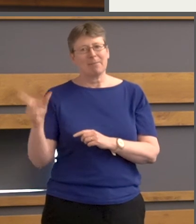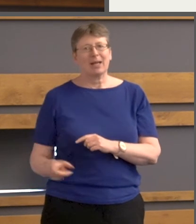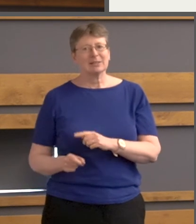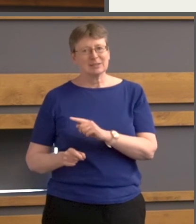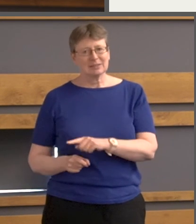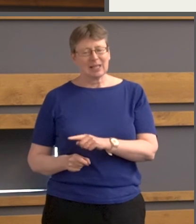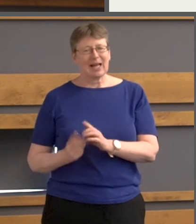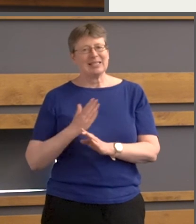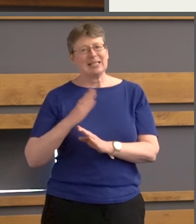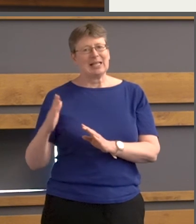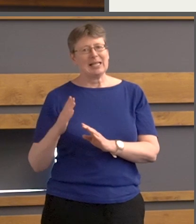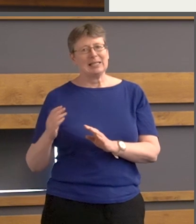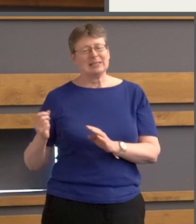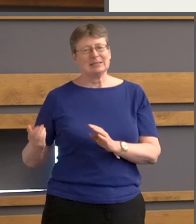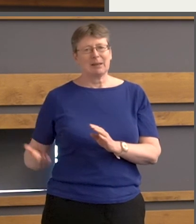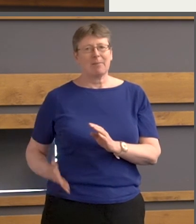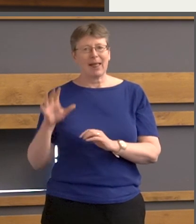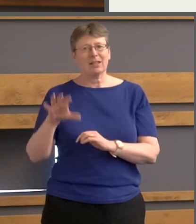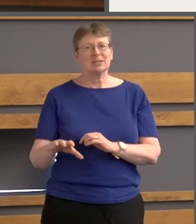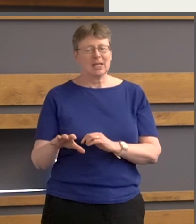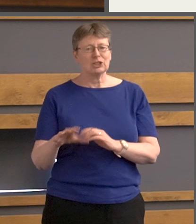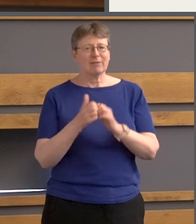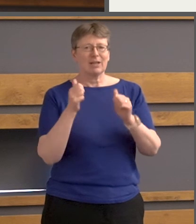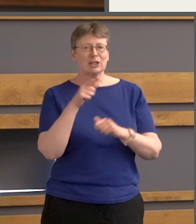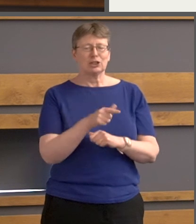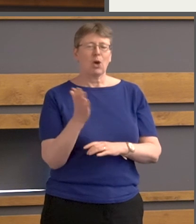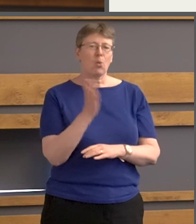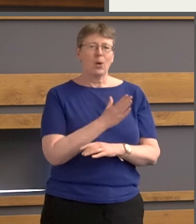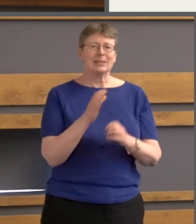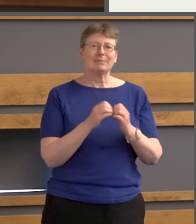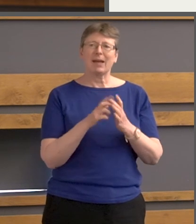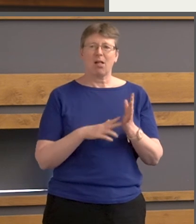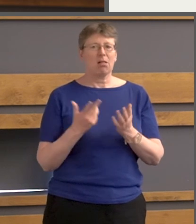and the factories were in West Bengal and Bengal was divided.